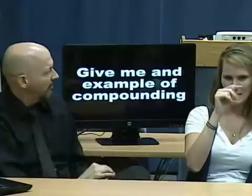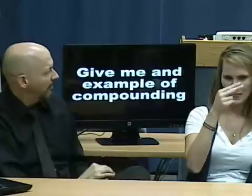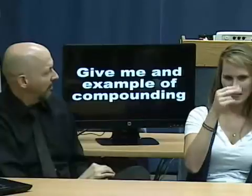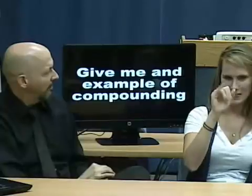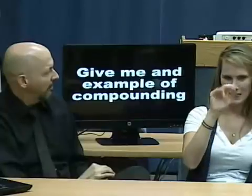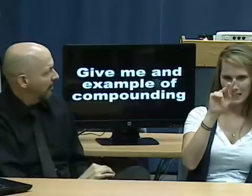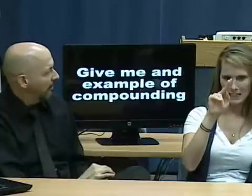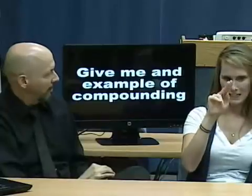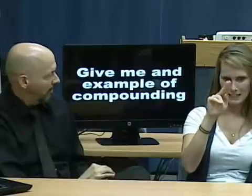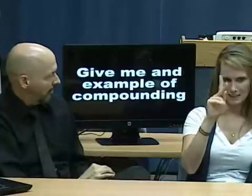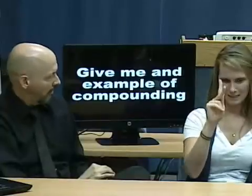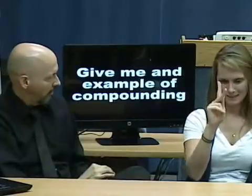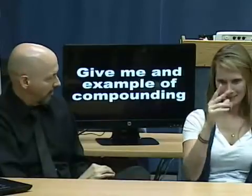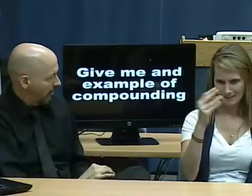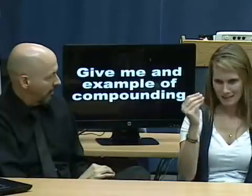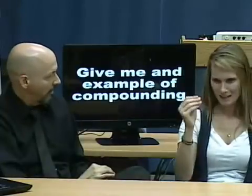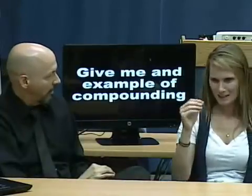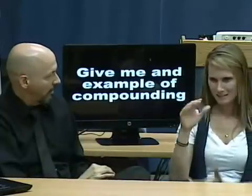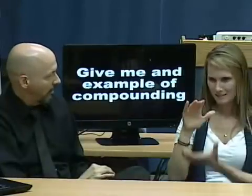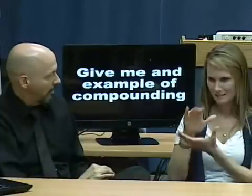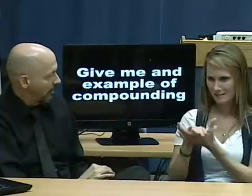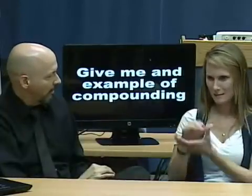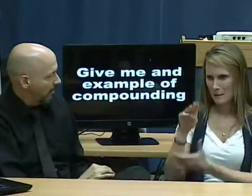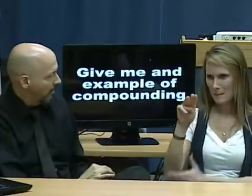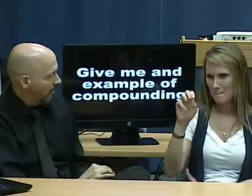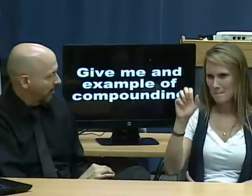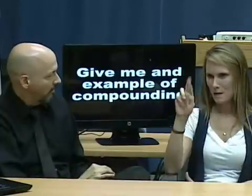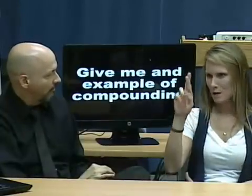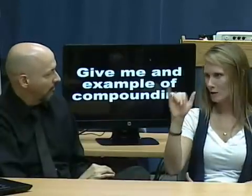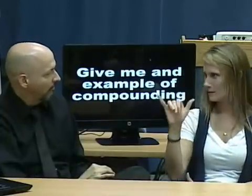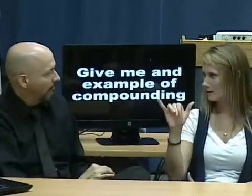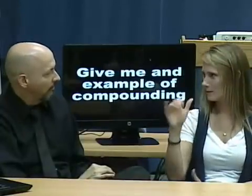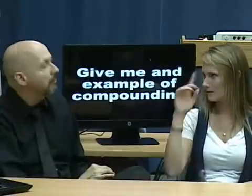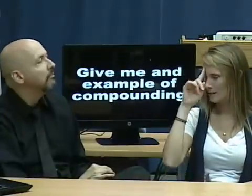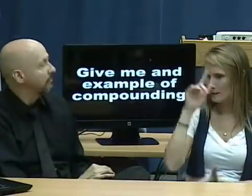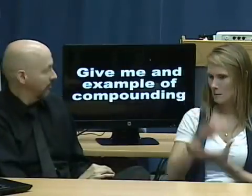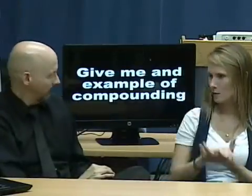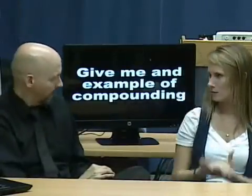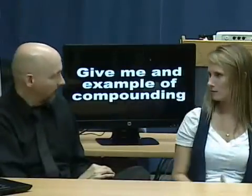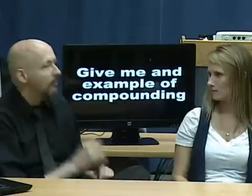"Think." T-H-I-N-K ...and "marry." M-A-R-R-Y. Believe.